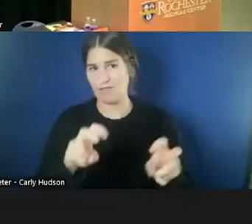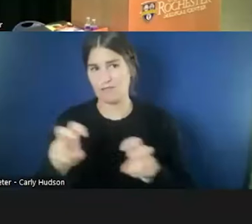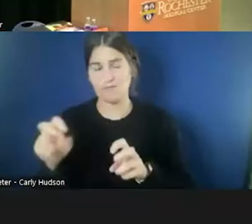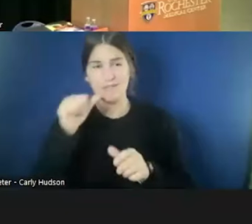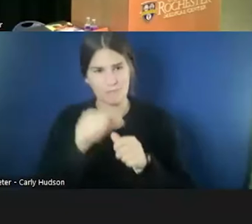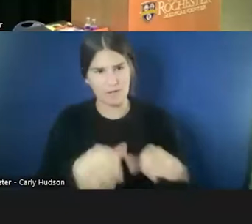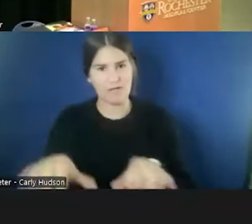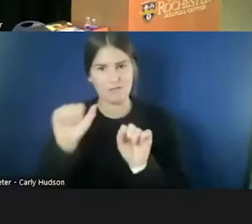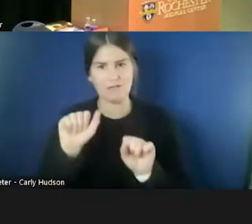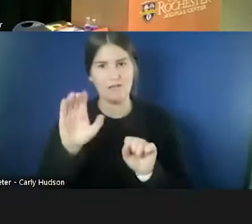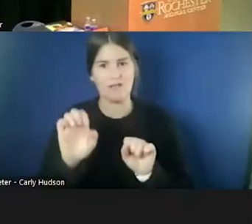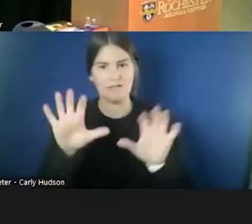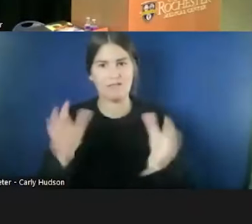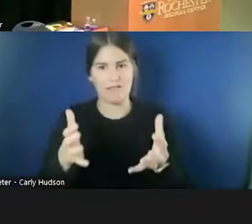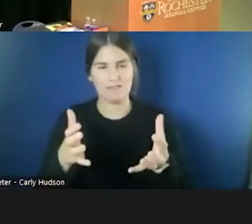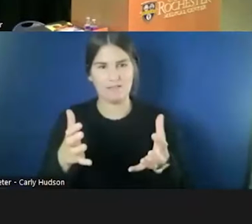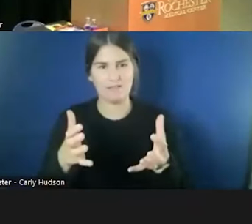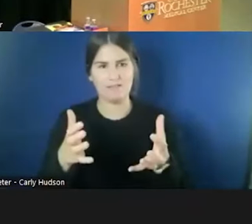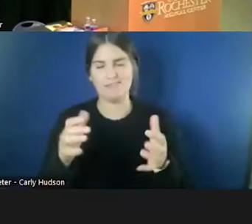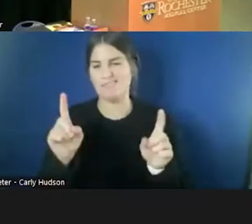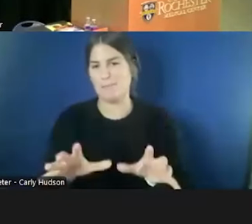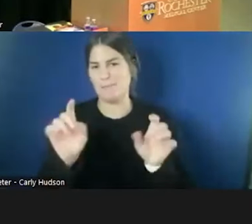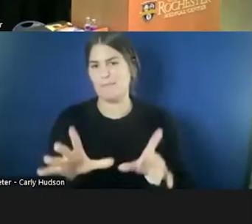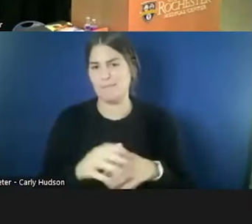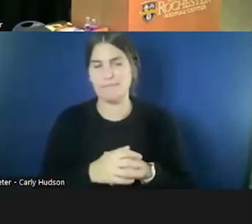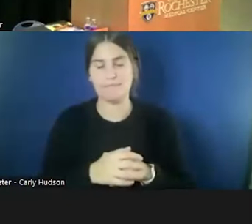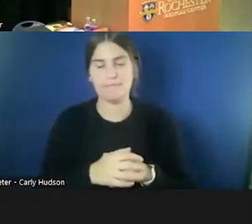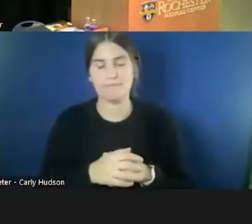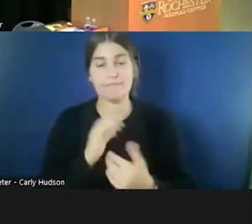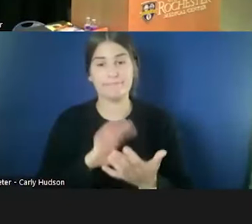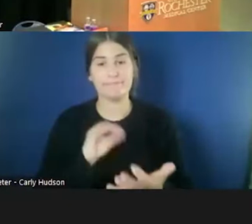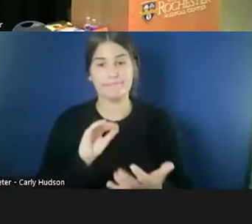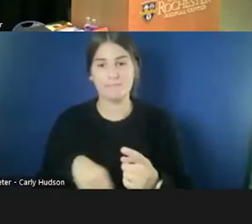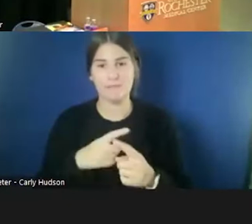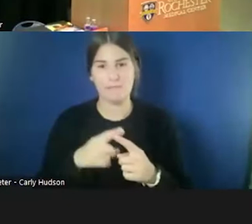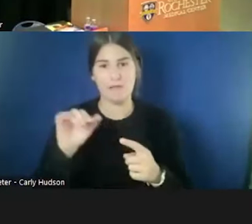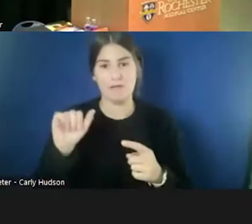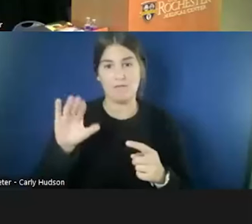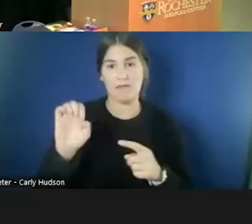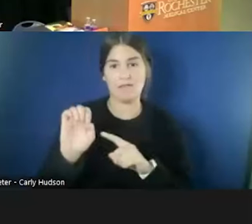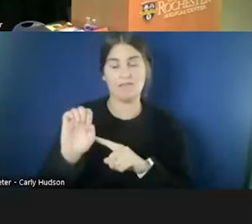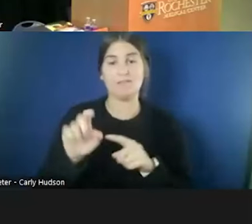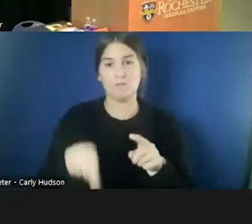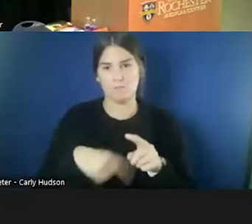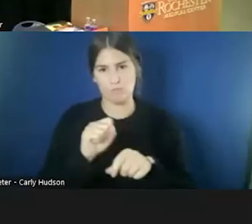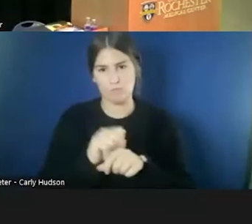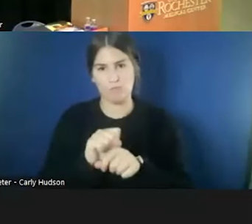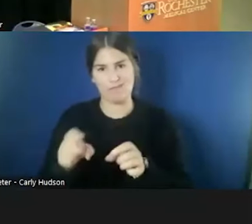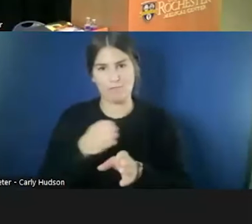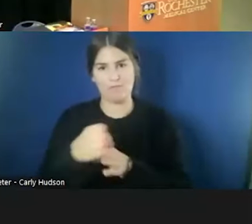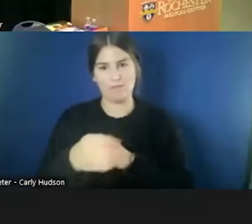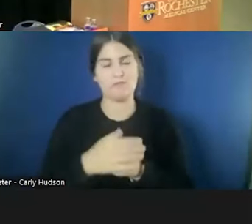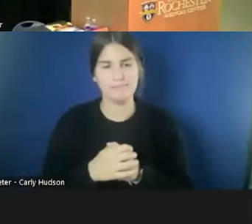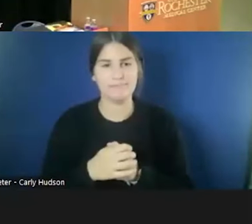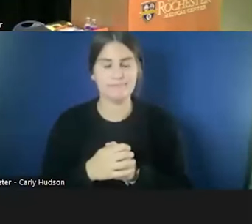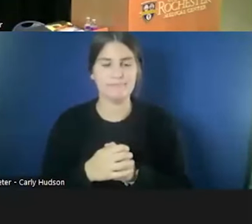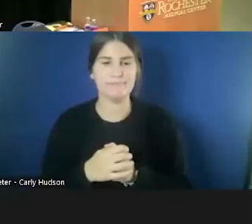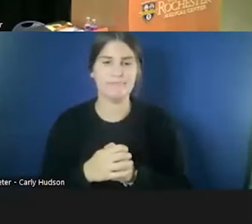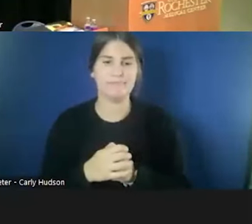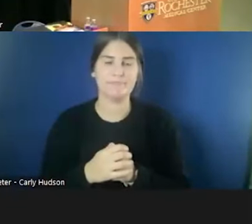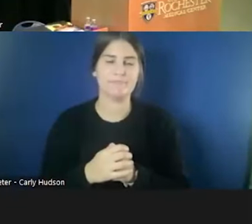experience Ace exam I found out about it as I was working in this profession this is one of those